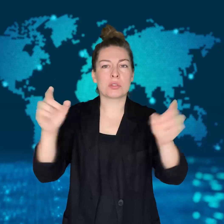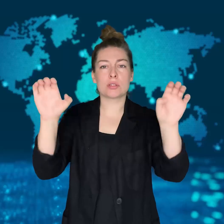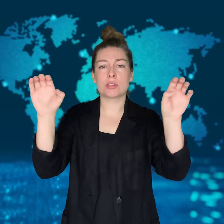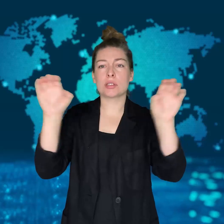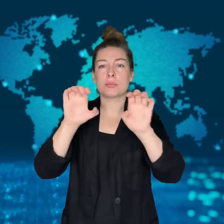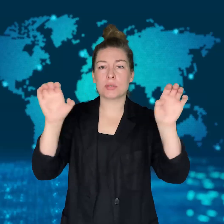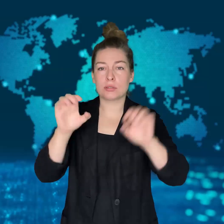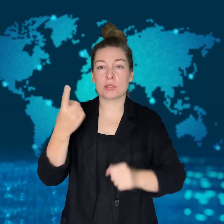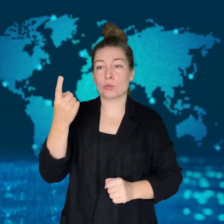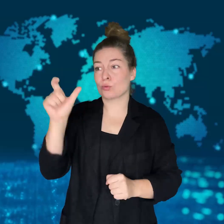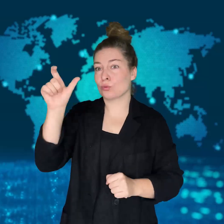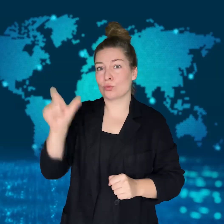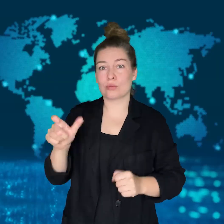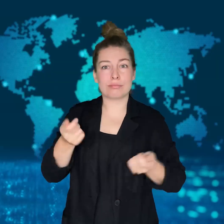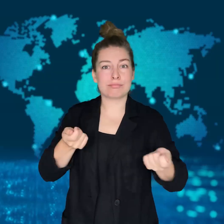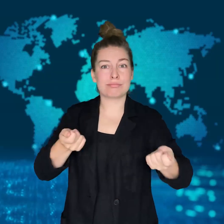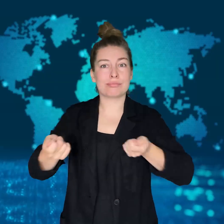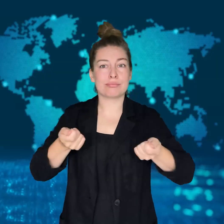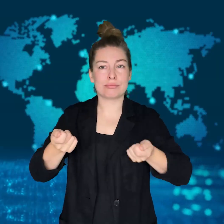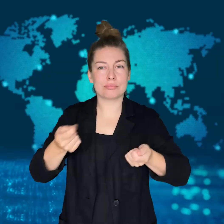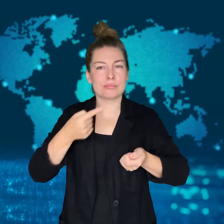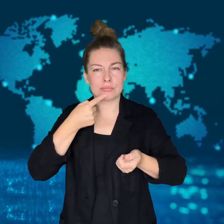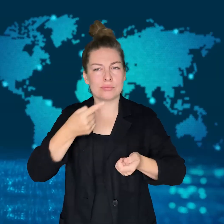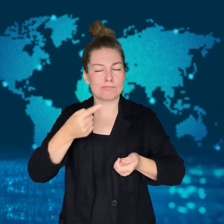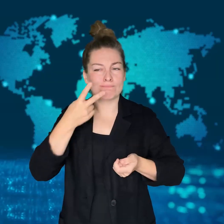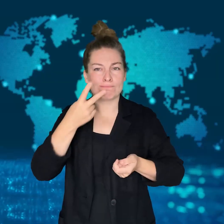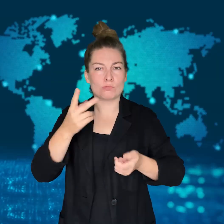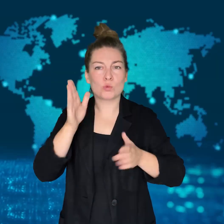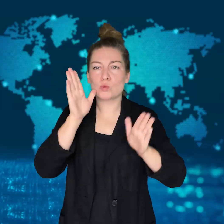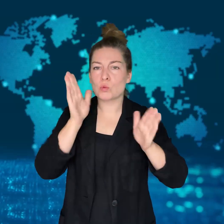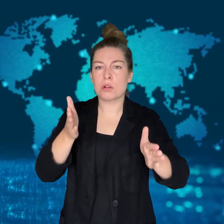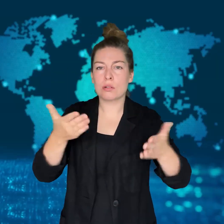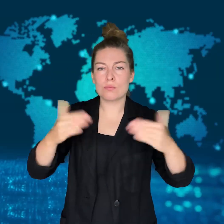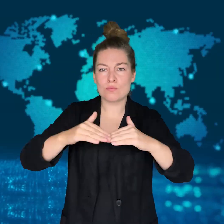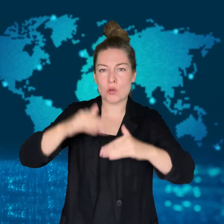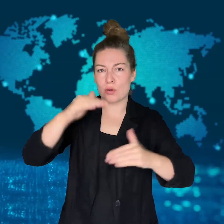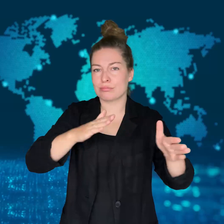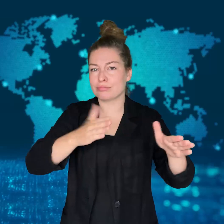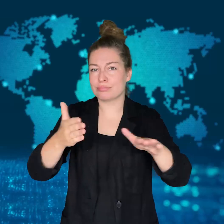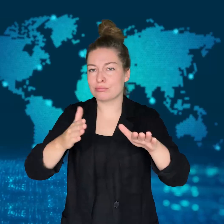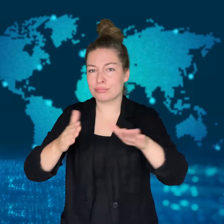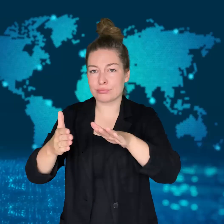The dolphins were found last week.